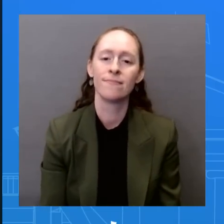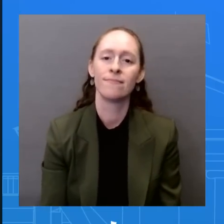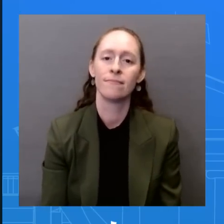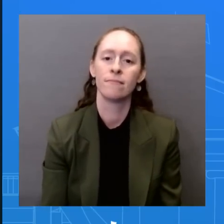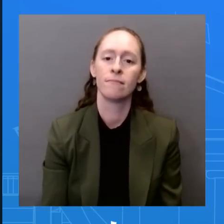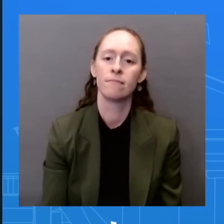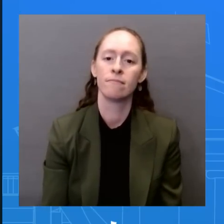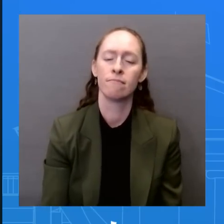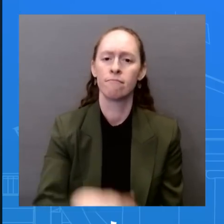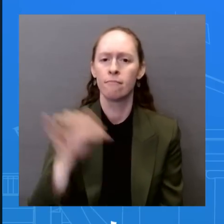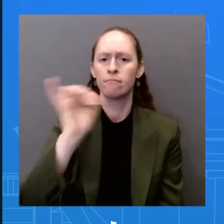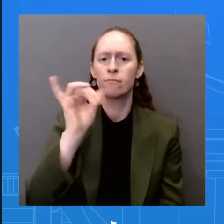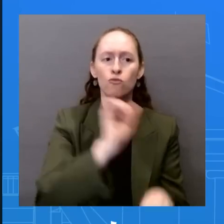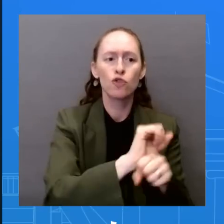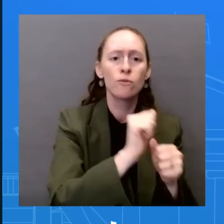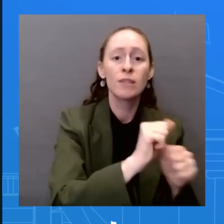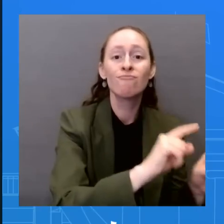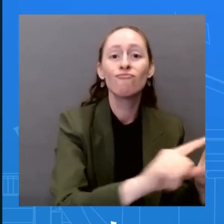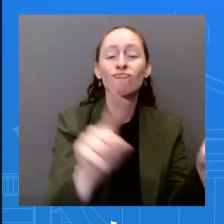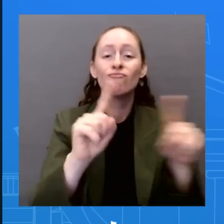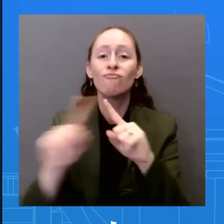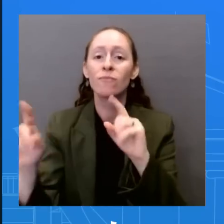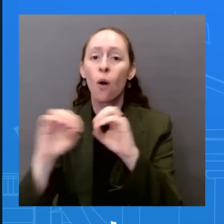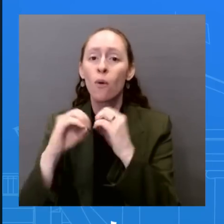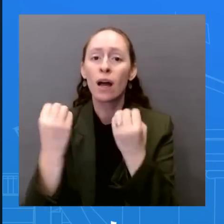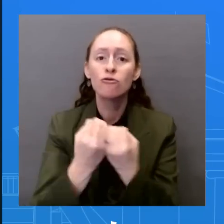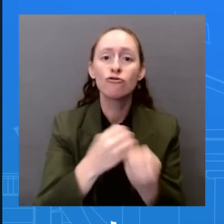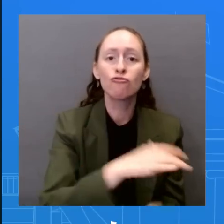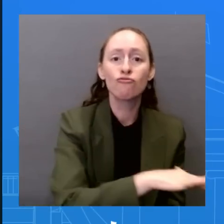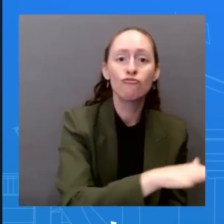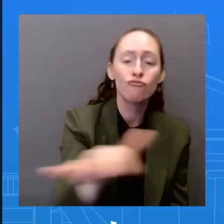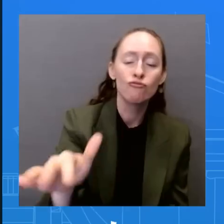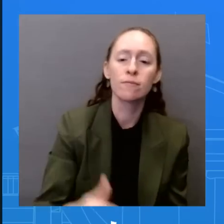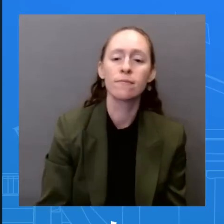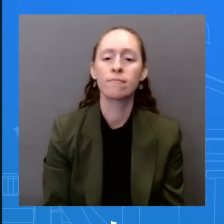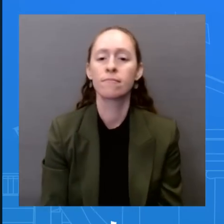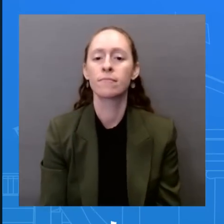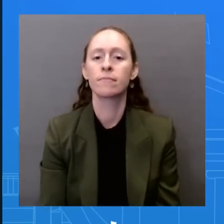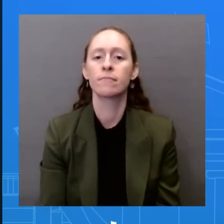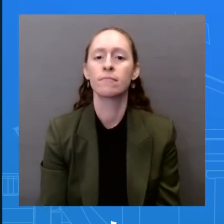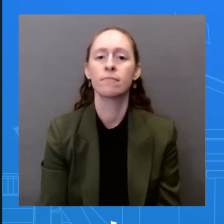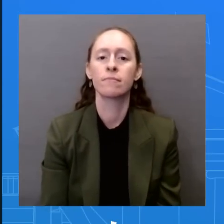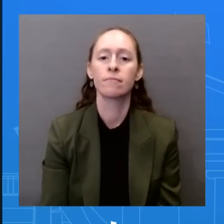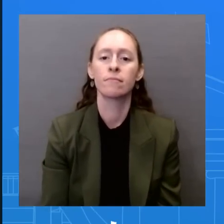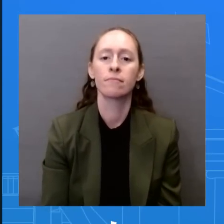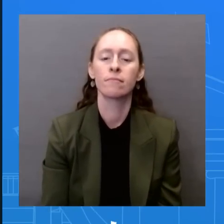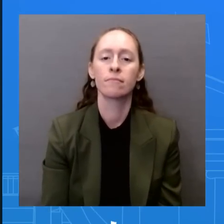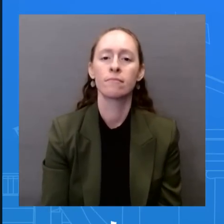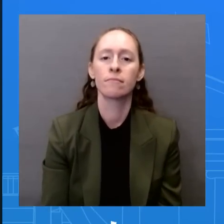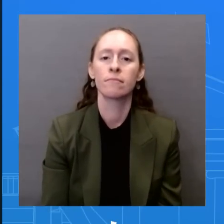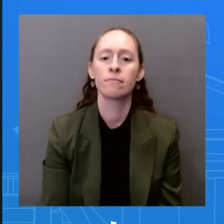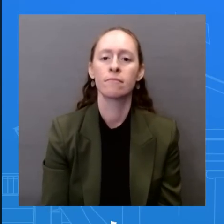on other things that we can do to deal with these issues. And so we're going to continue to do that. I mean, that's why the Bipartisan Infrastructure Law